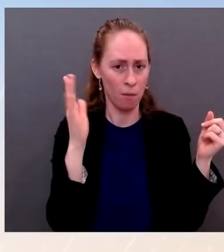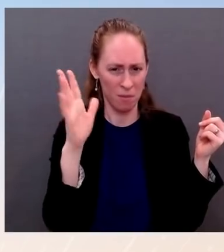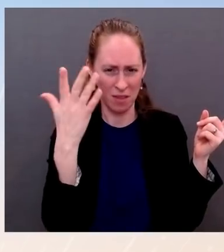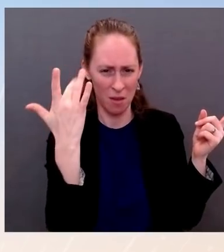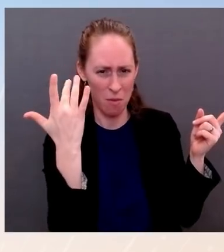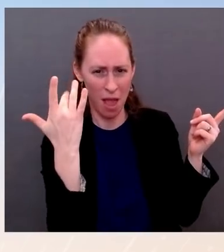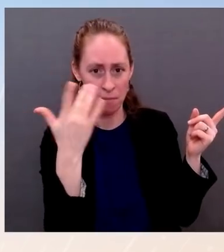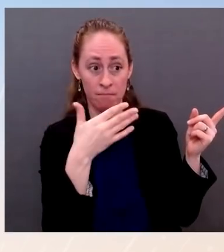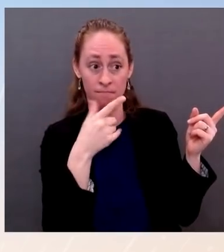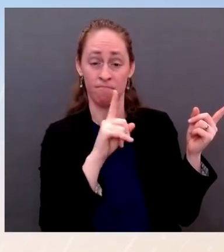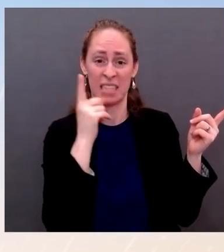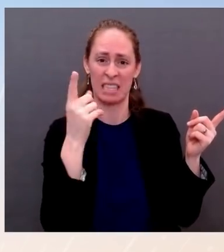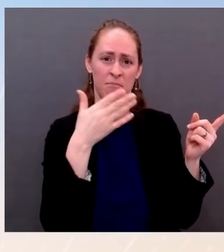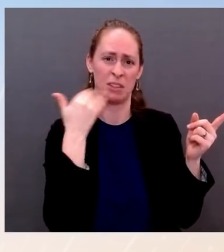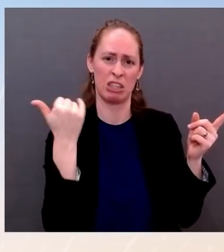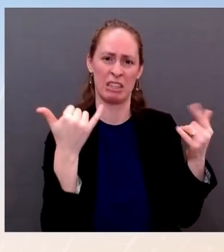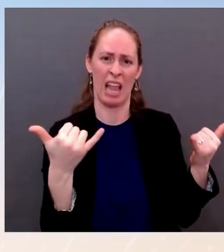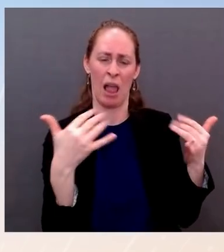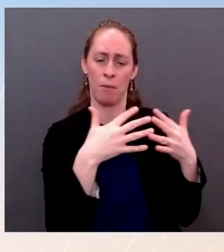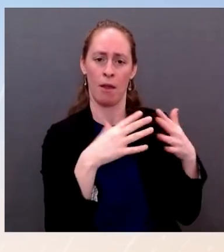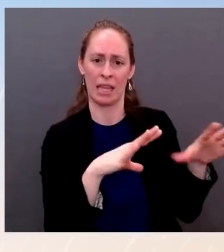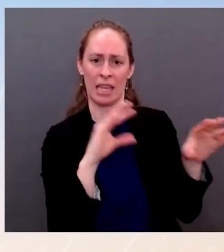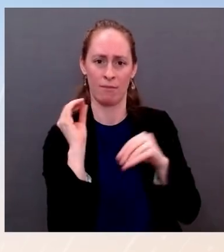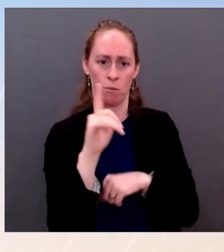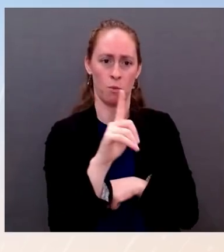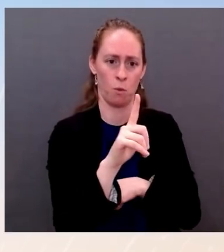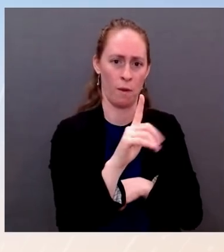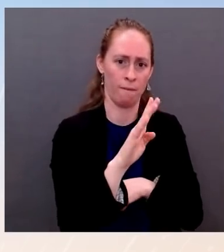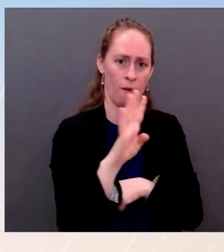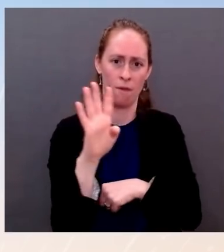that if President Putin were to decide to invade,